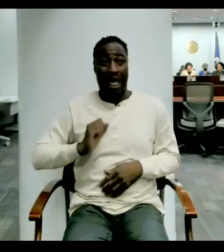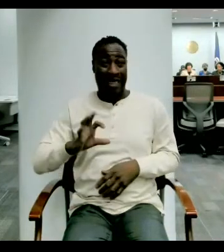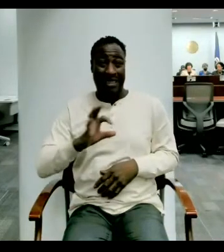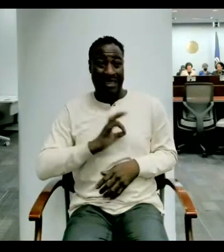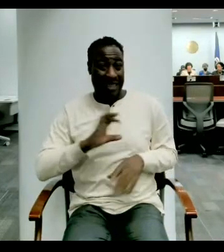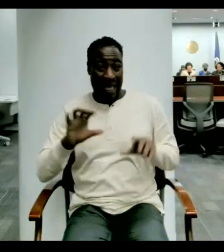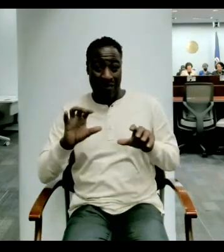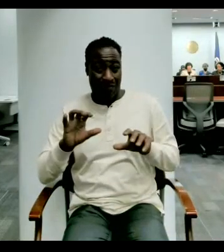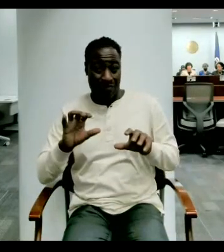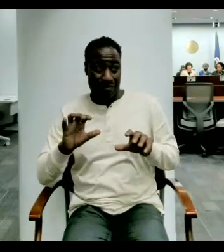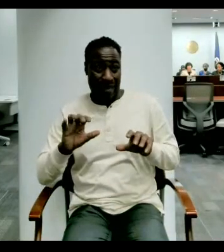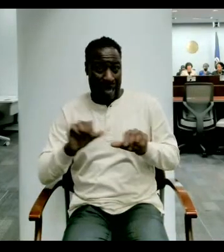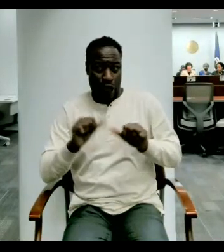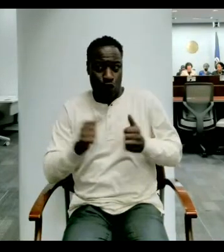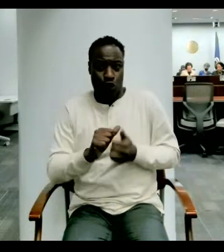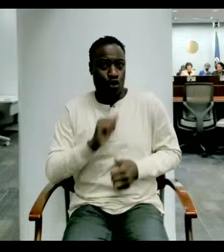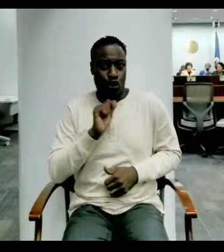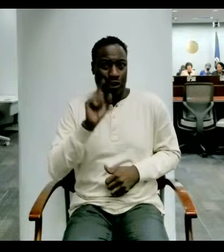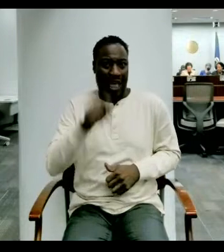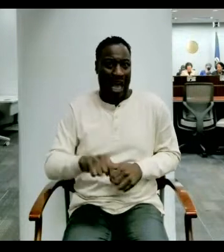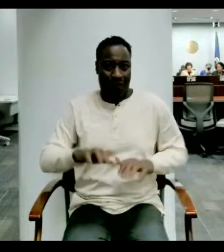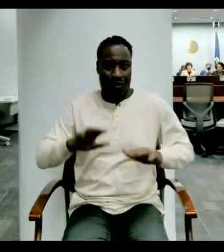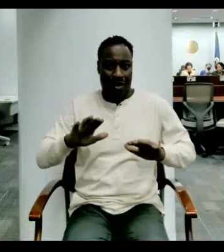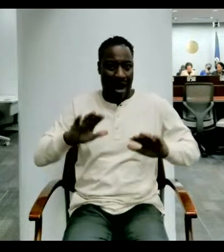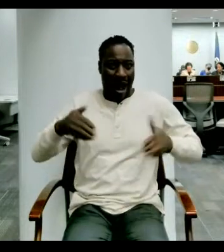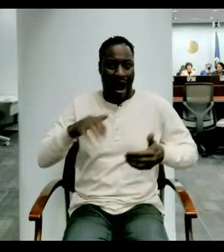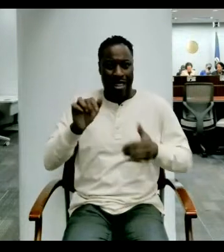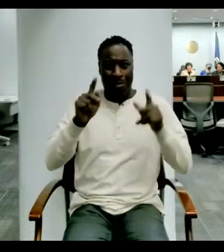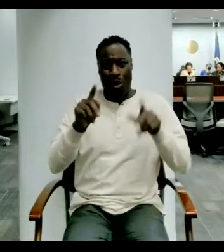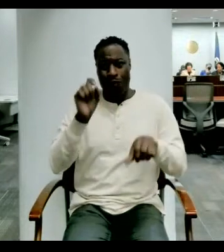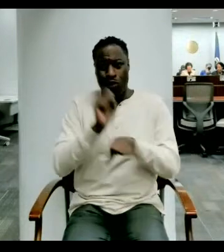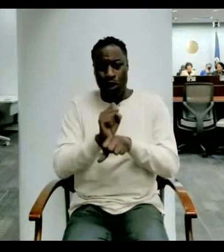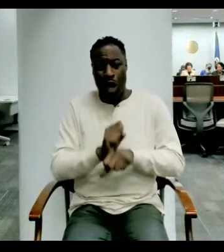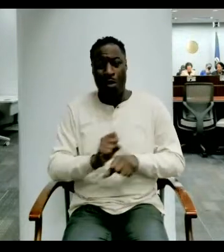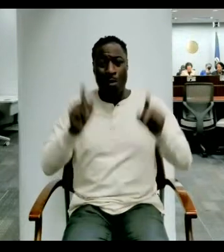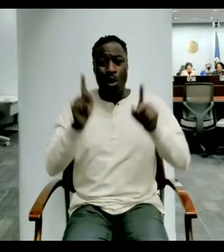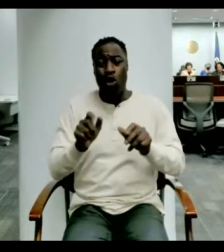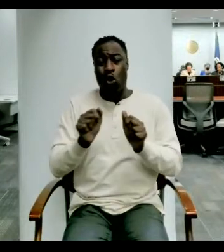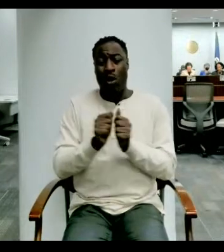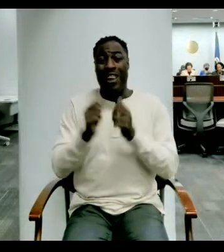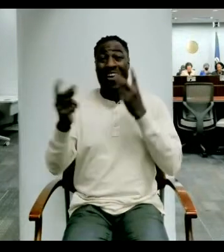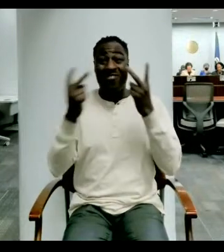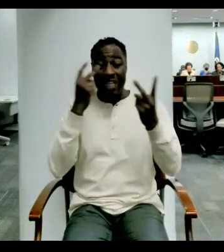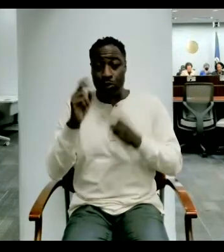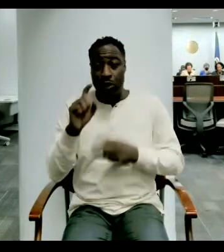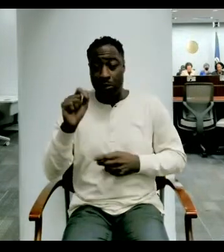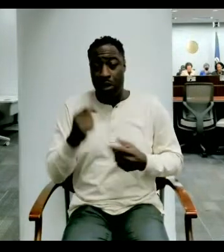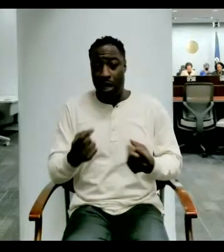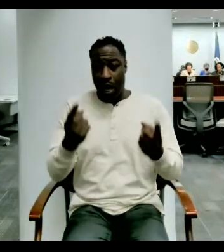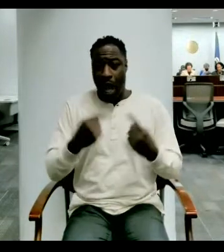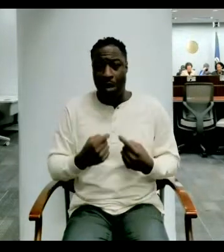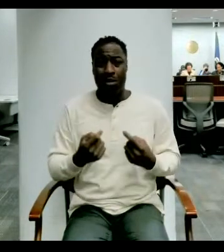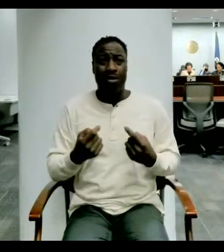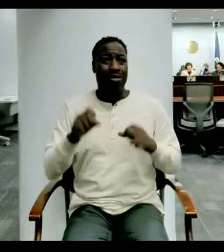for that job. If someone with a visible disability comes in, they can probably forget working at all.